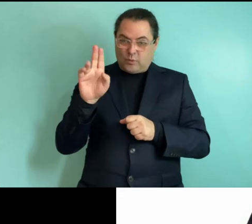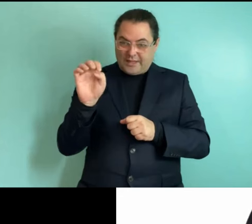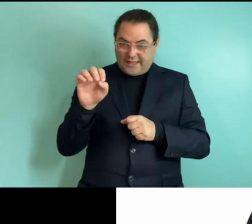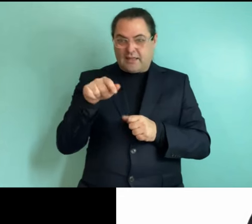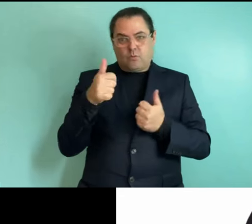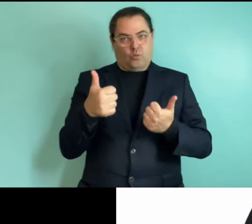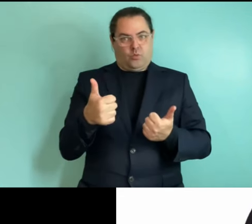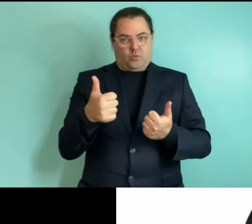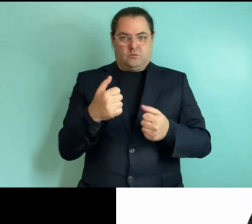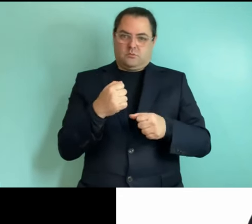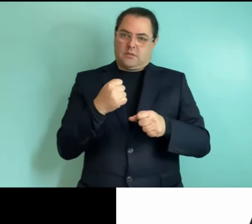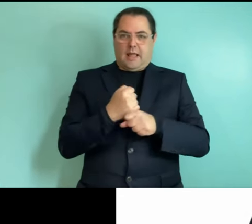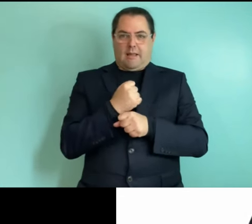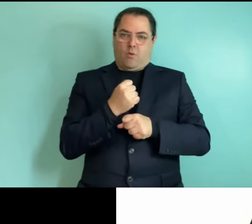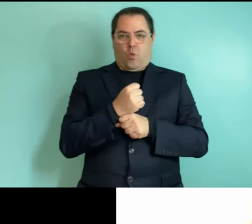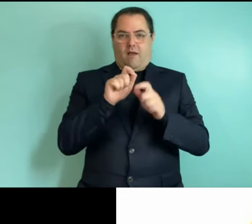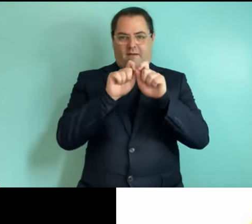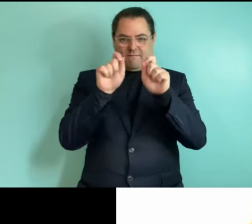actually influence National Business disability networks.